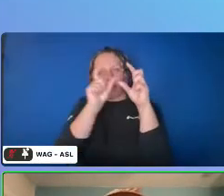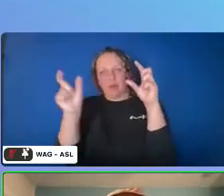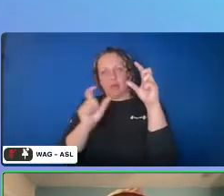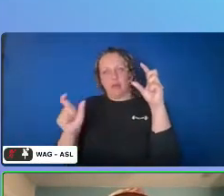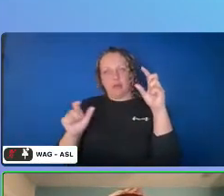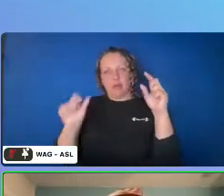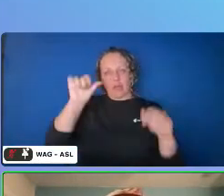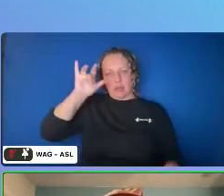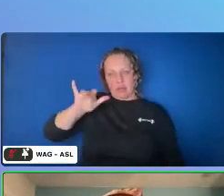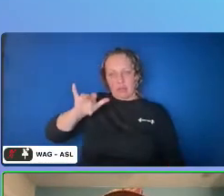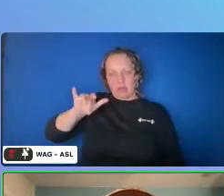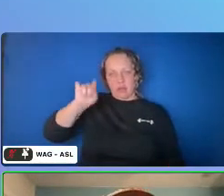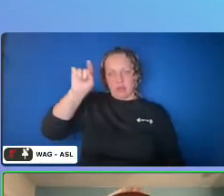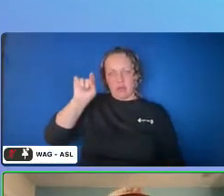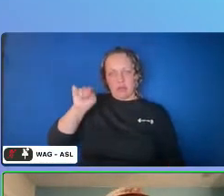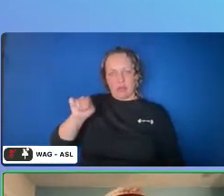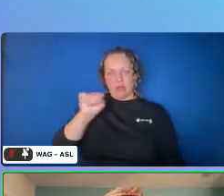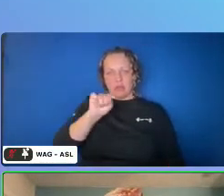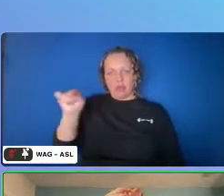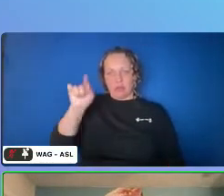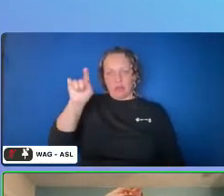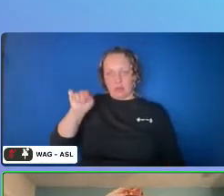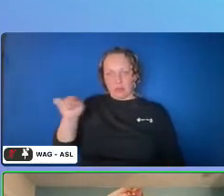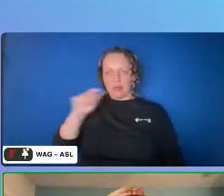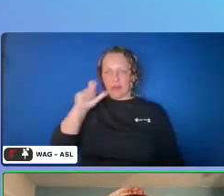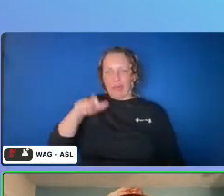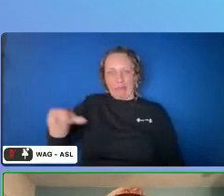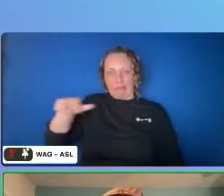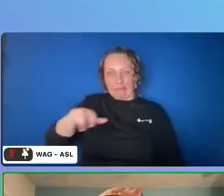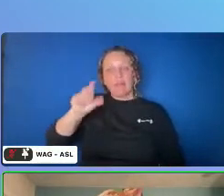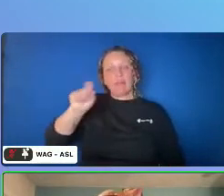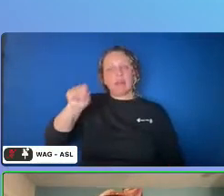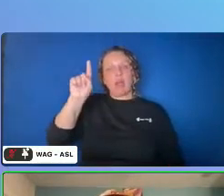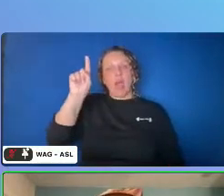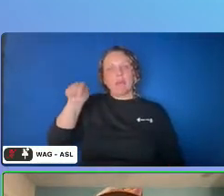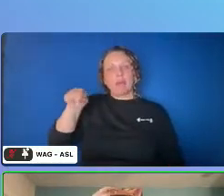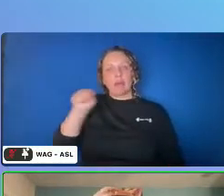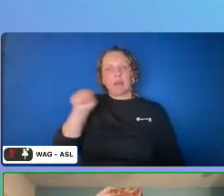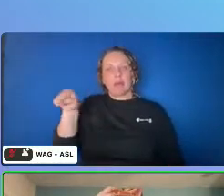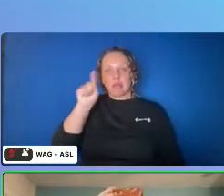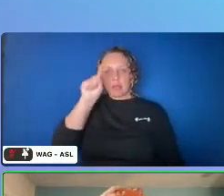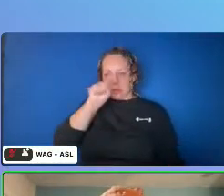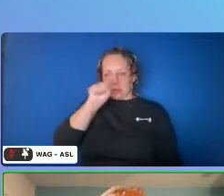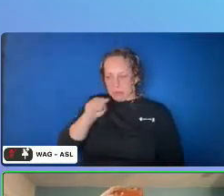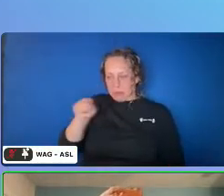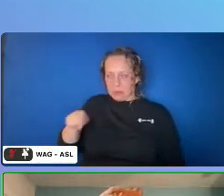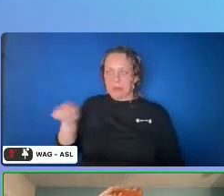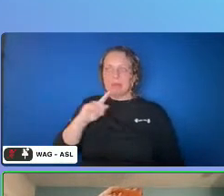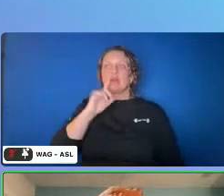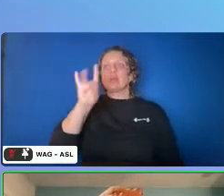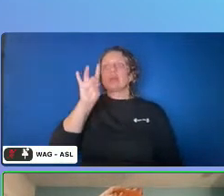it's screamer friendly, power user friendly. Sometimes elements are a little tricky to target, so this element selector comes in the clutch there.